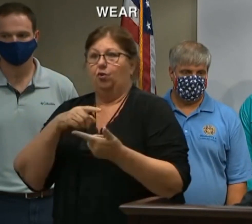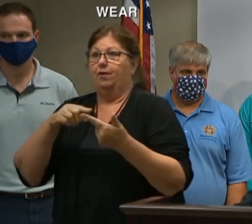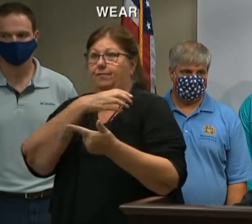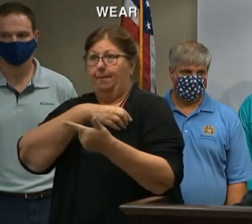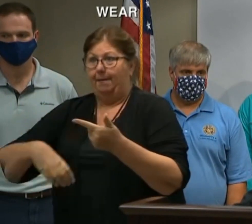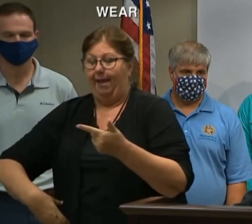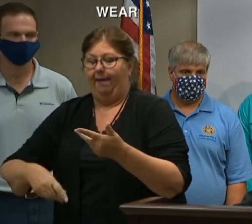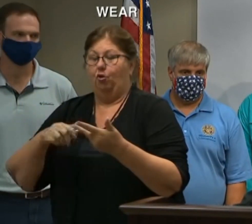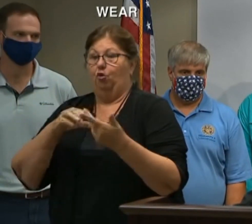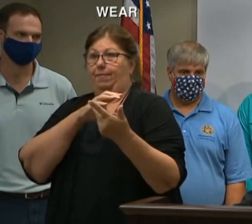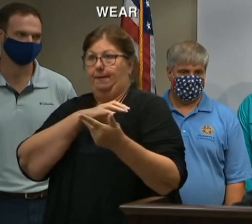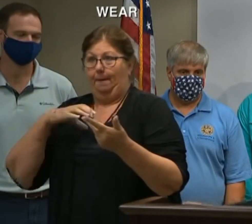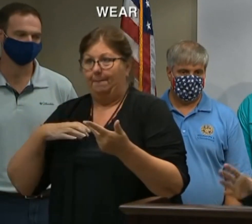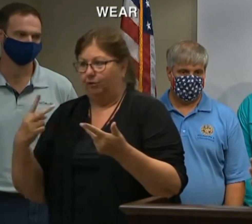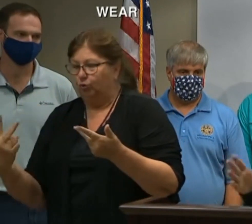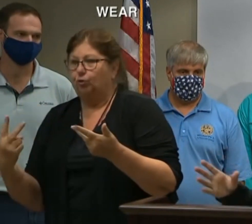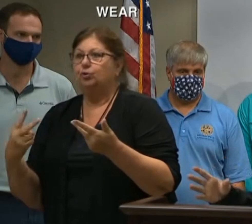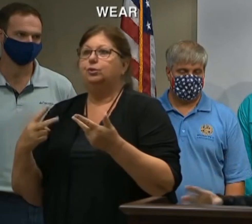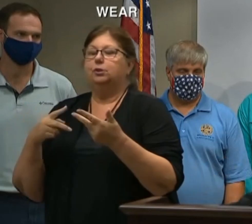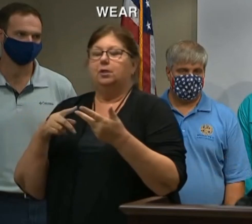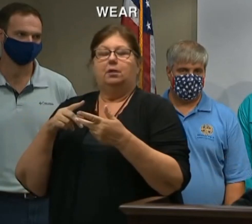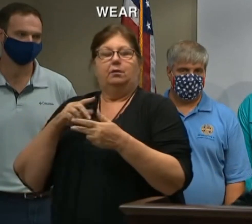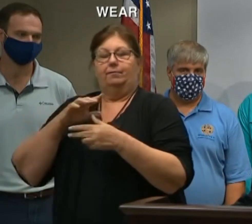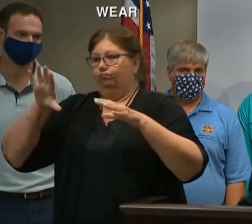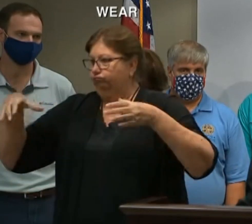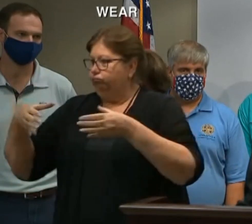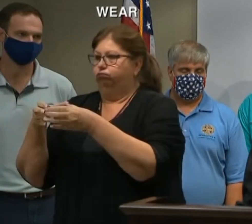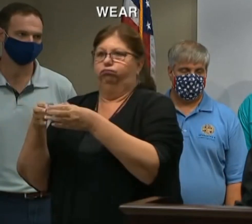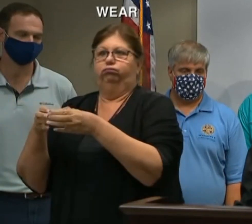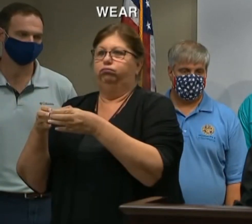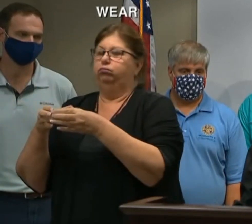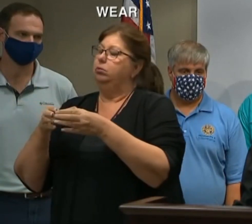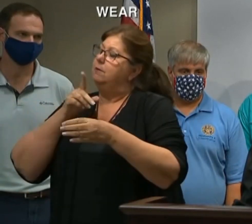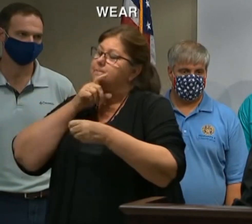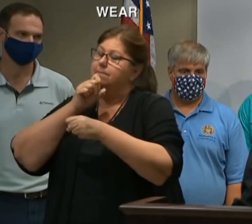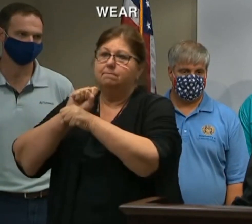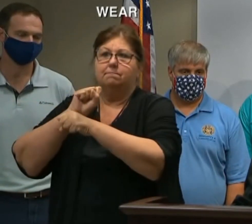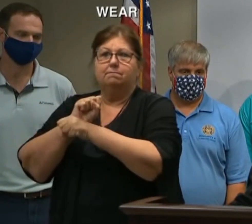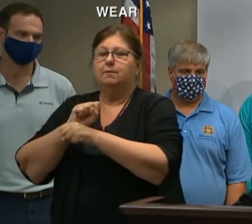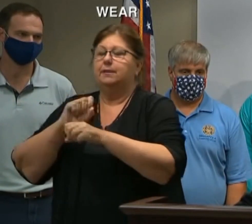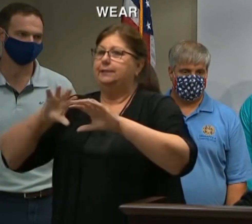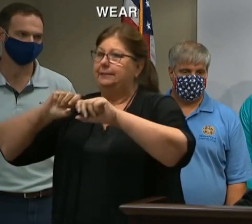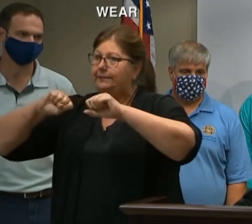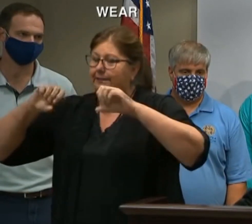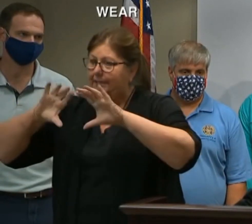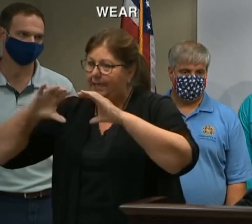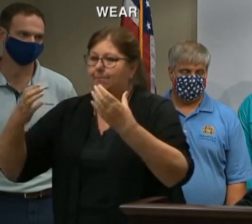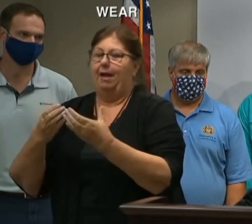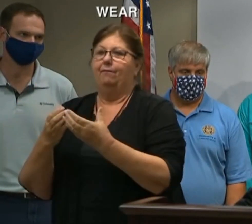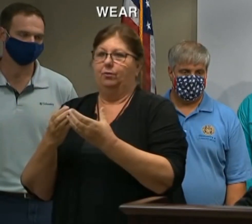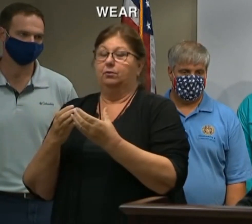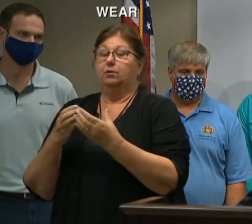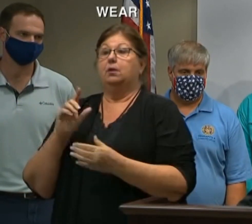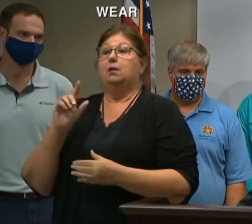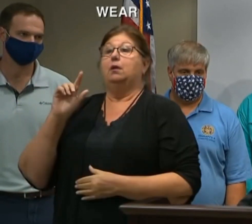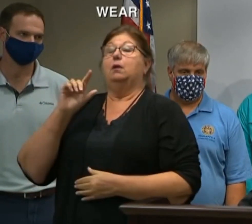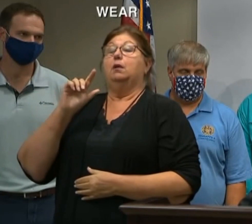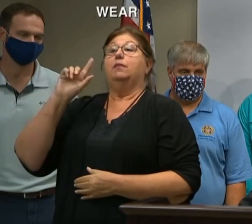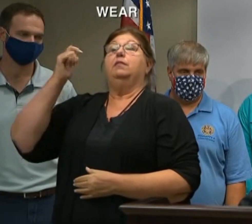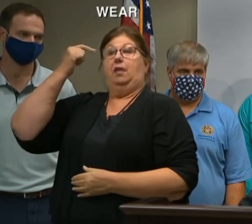delegation for being here you know this has been a complete team effort in response the governor obviously signed a state of